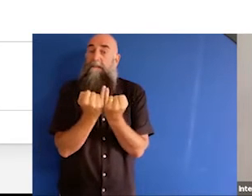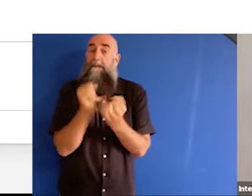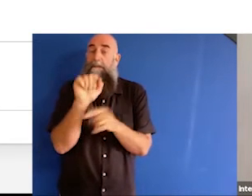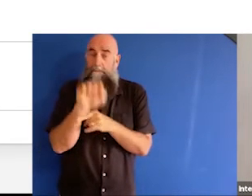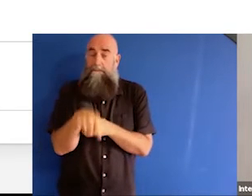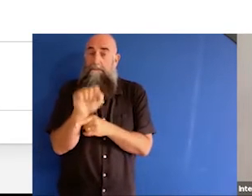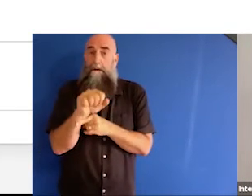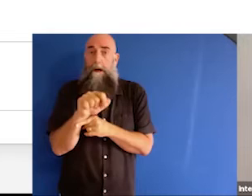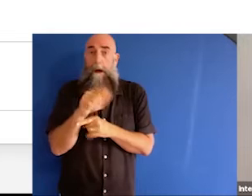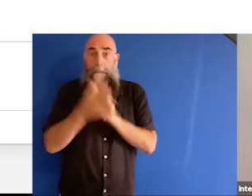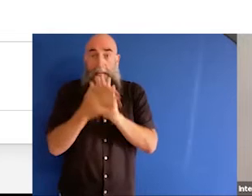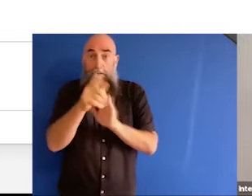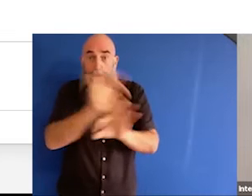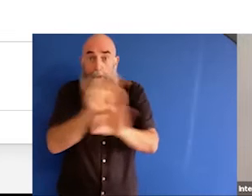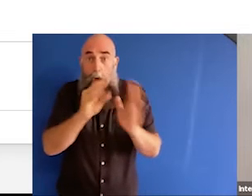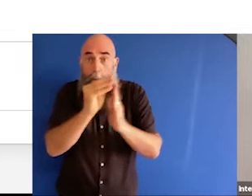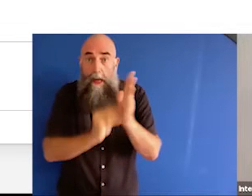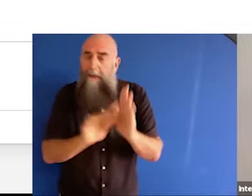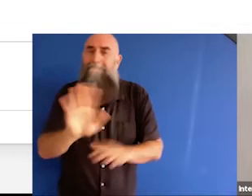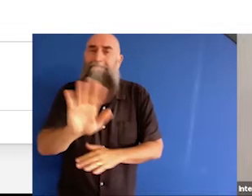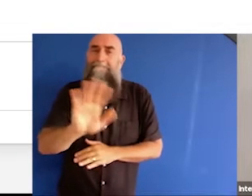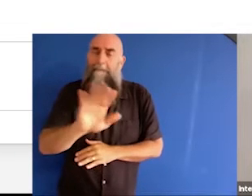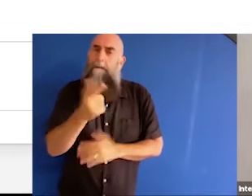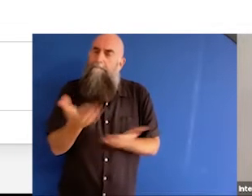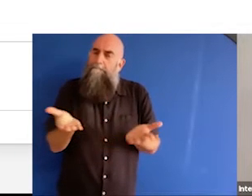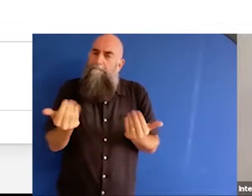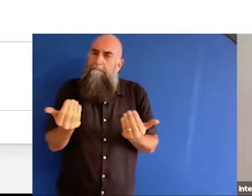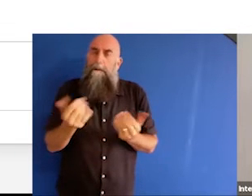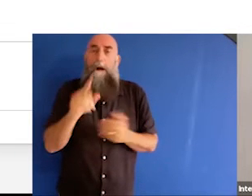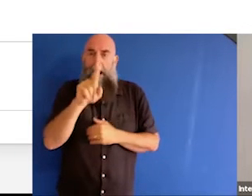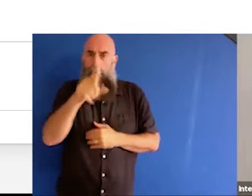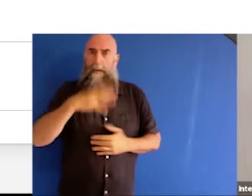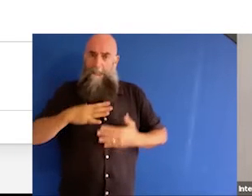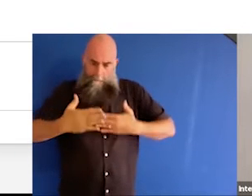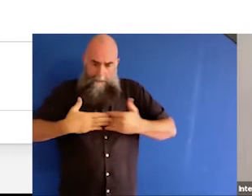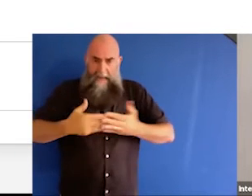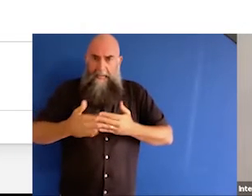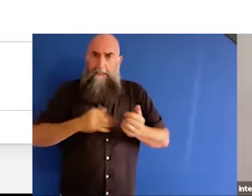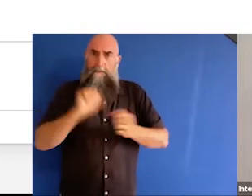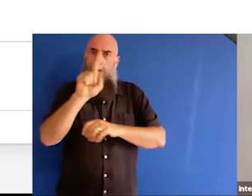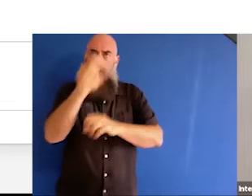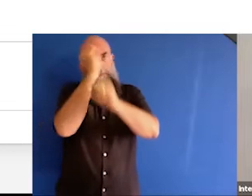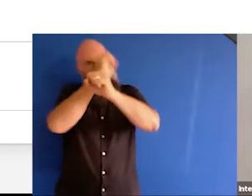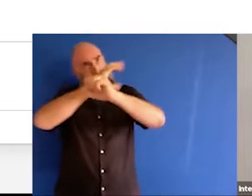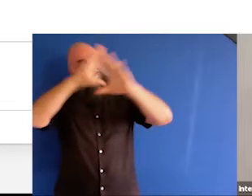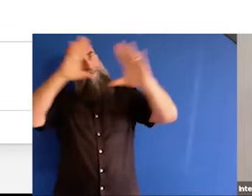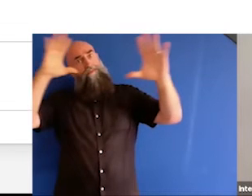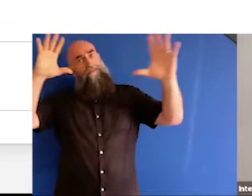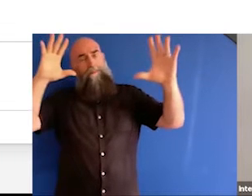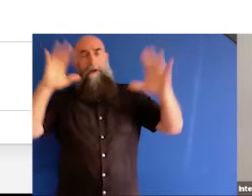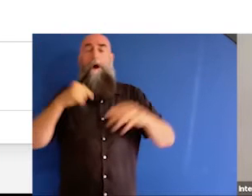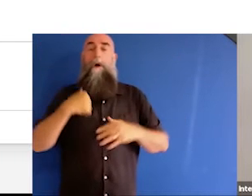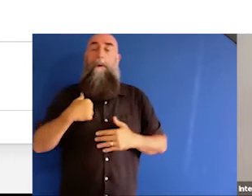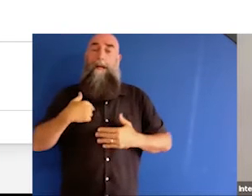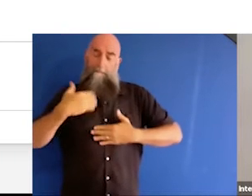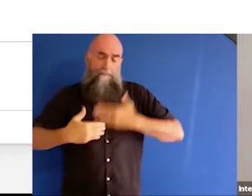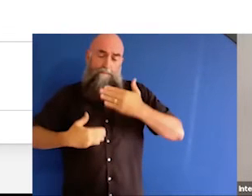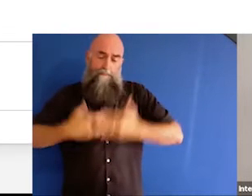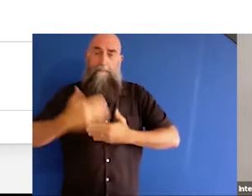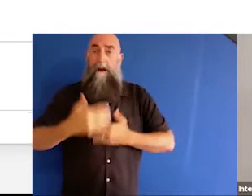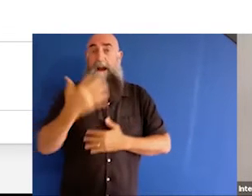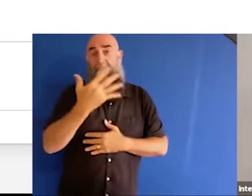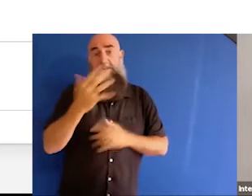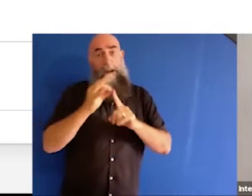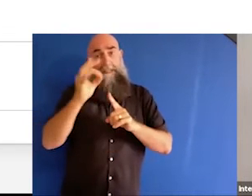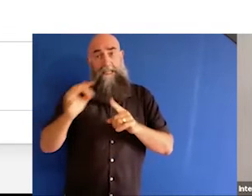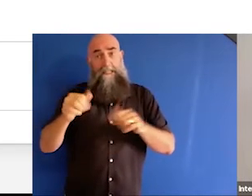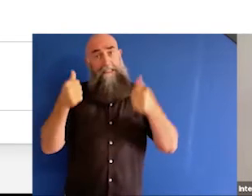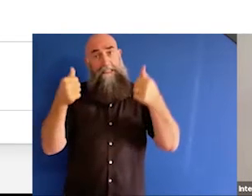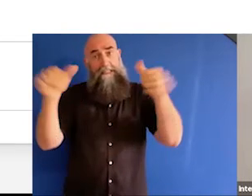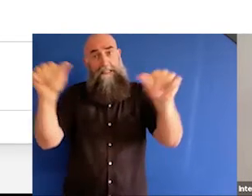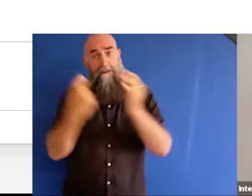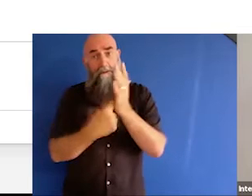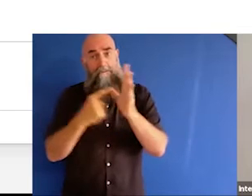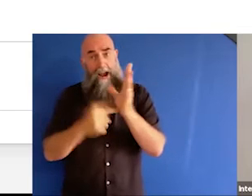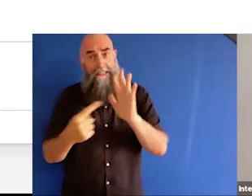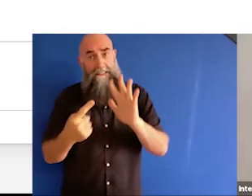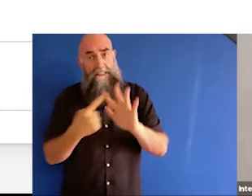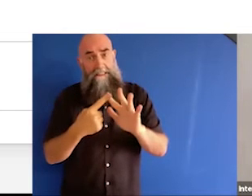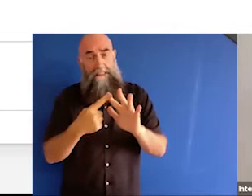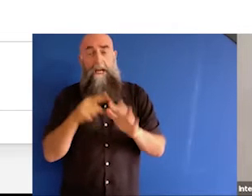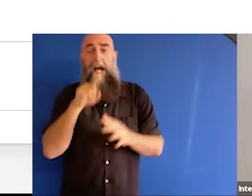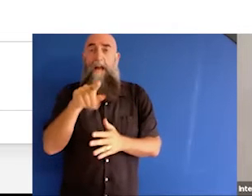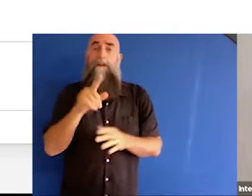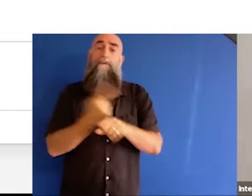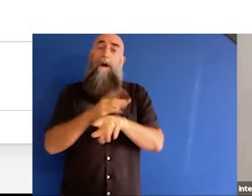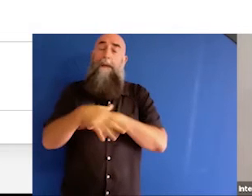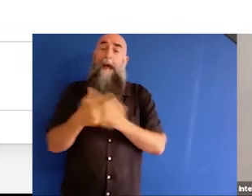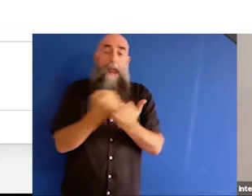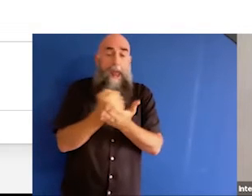It's just you really need to manage expectation s. We're running at about a 15% success rate. It is a